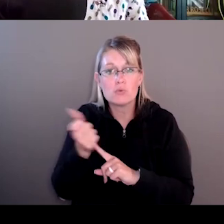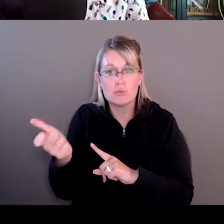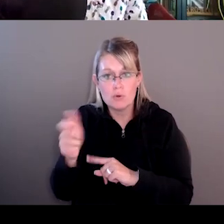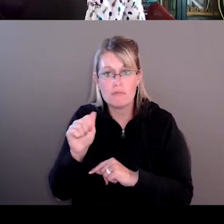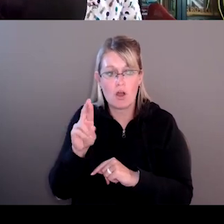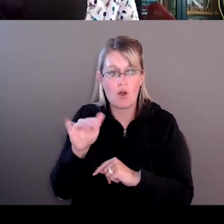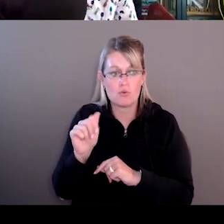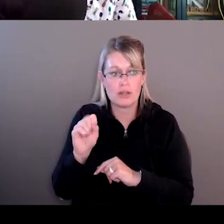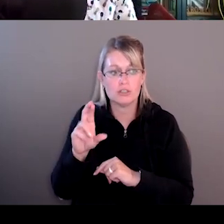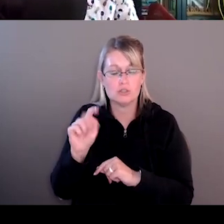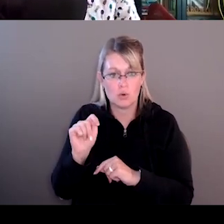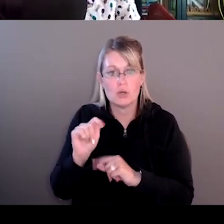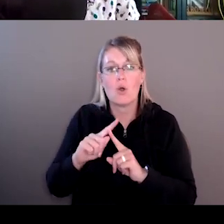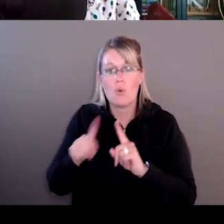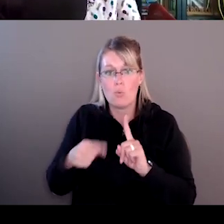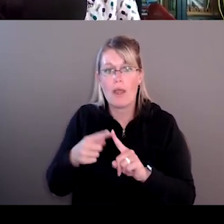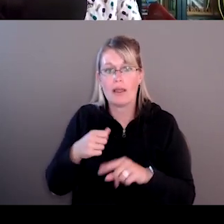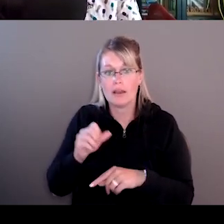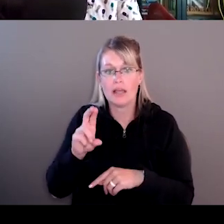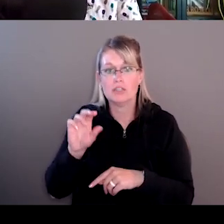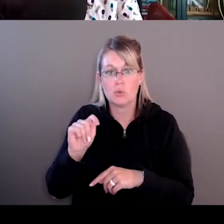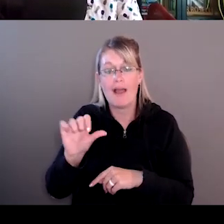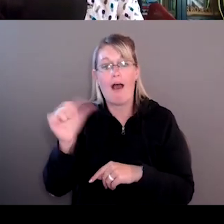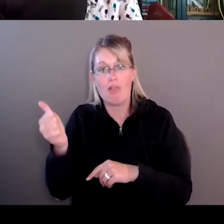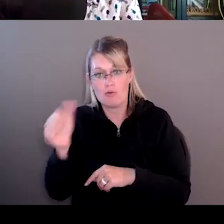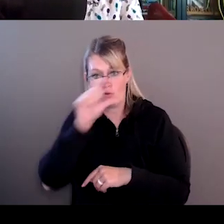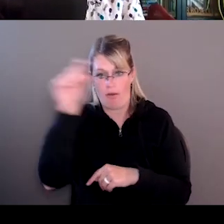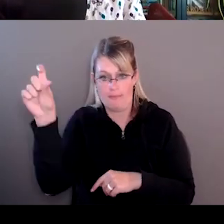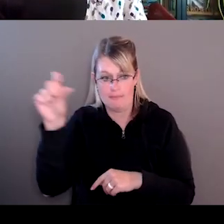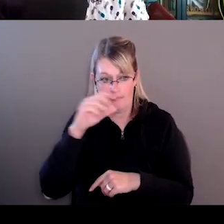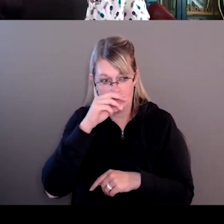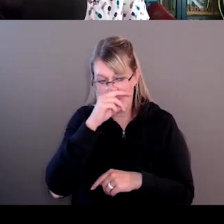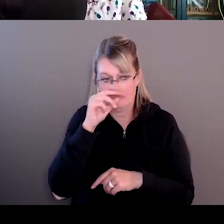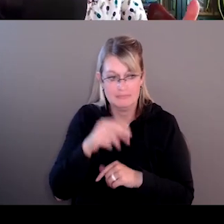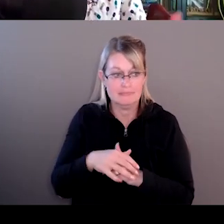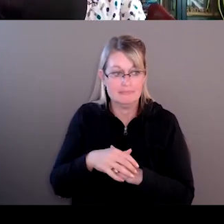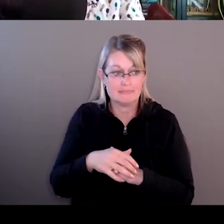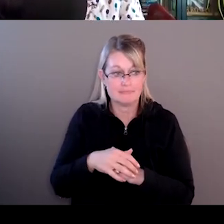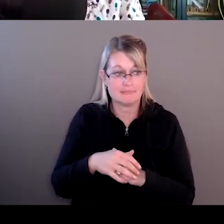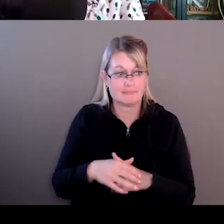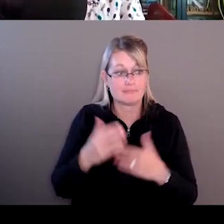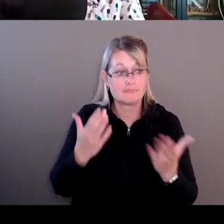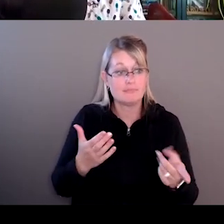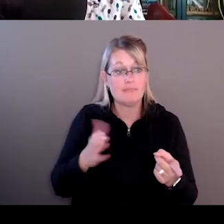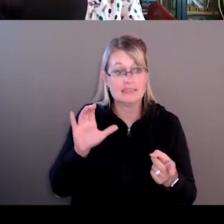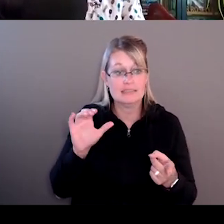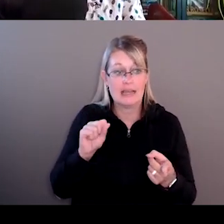a column header when I sort another column. Some CSS here, I like to style the background